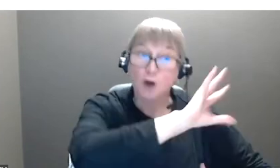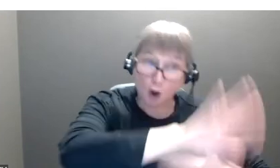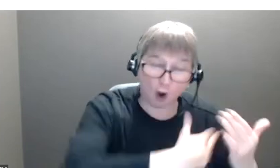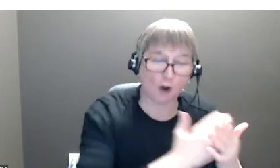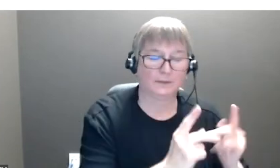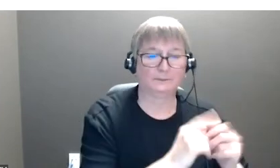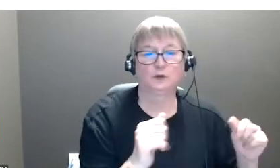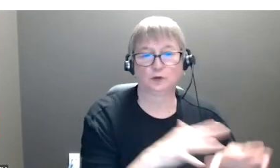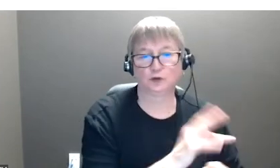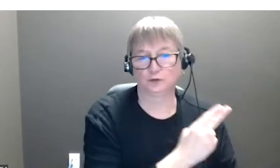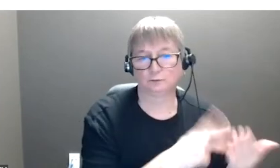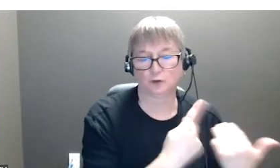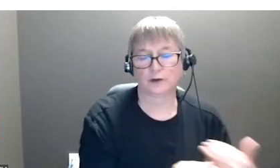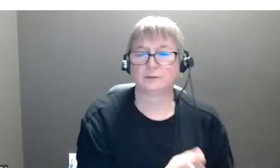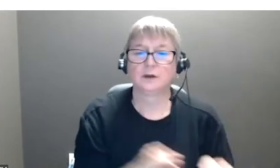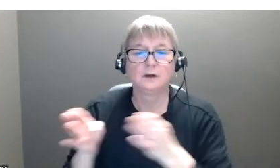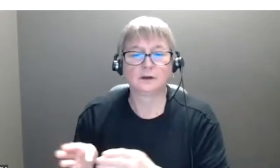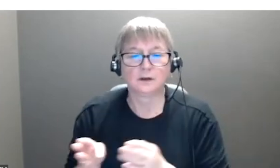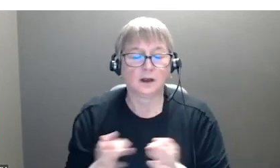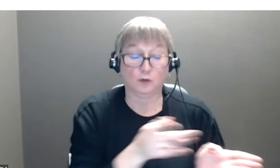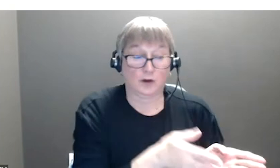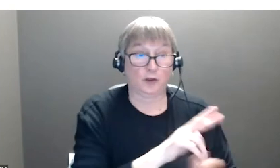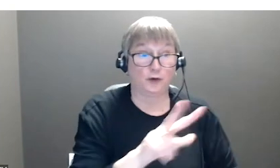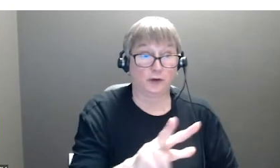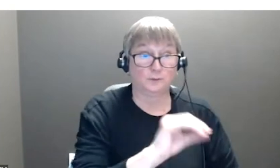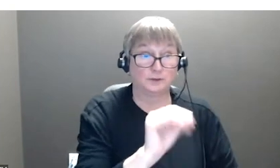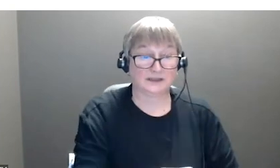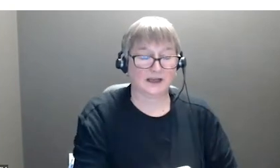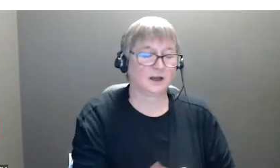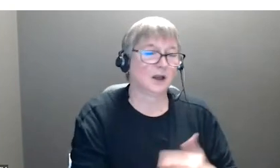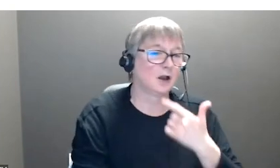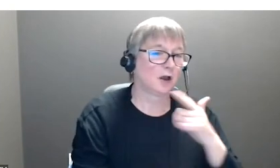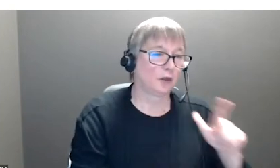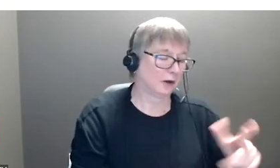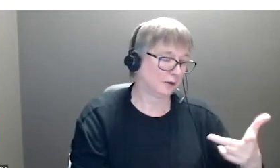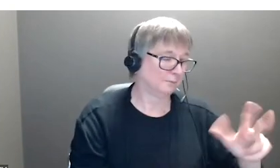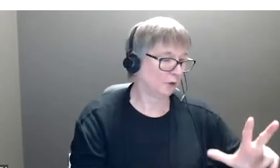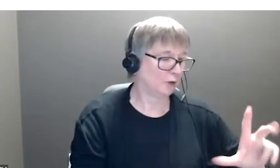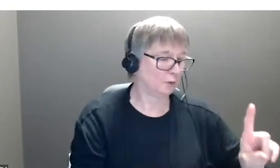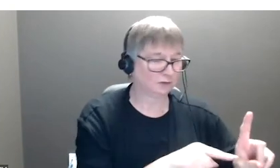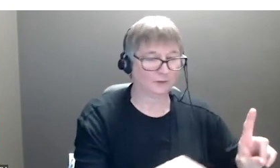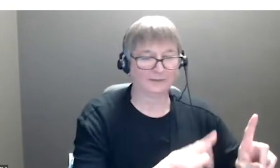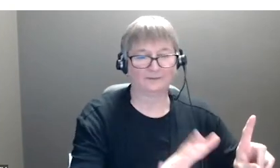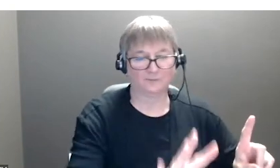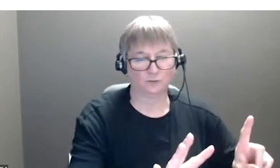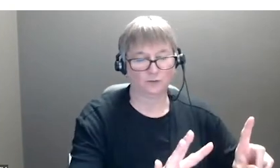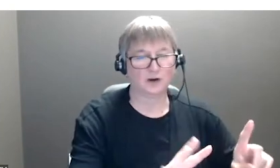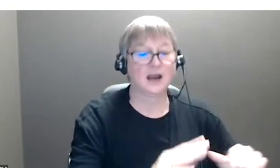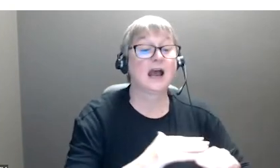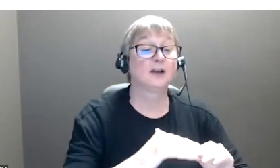between 31 to 54, and 8 percent for those 55 years and older. Program participants also comprised of